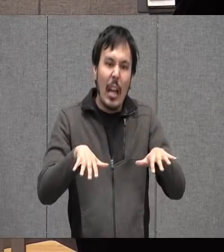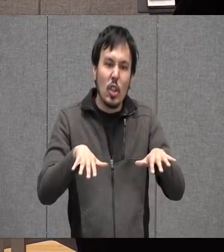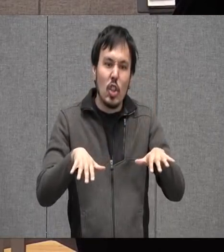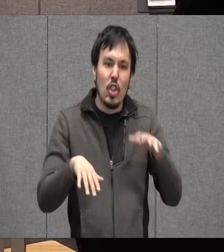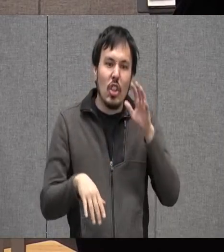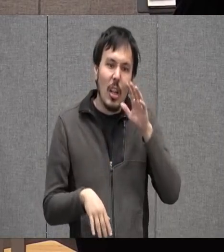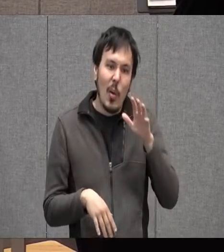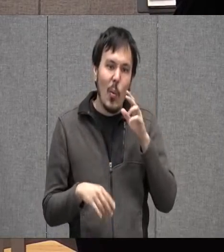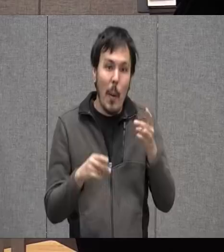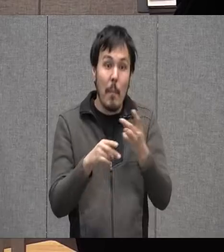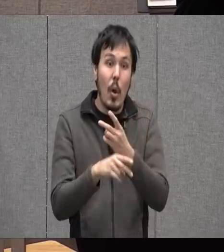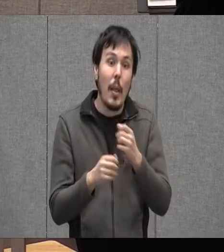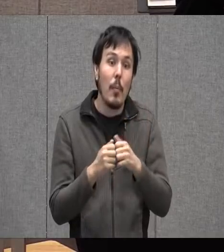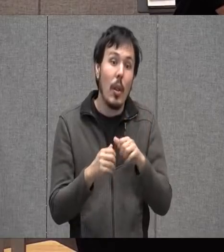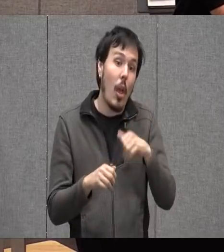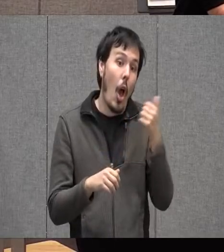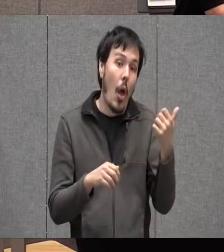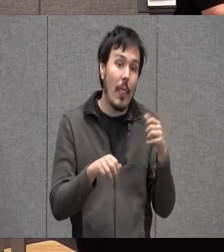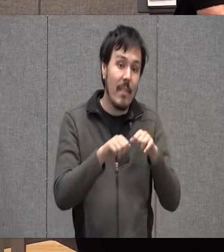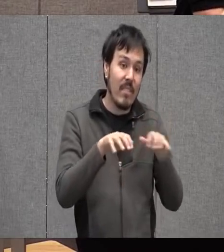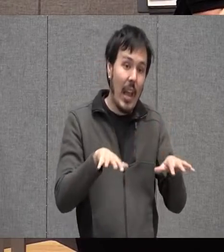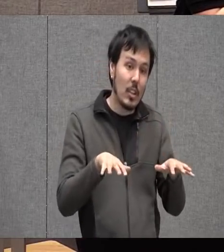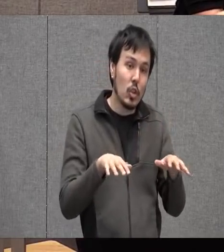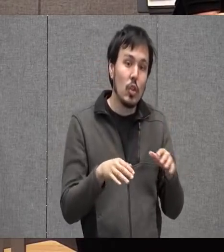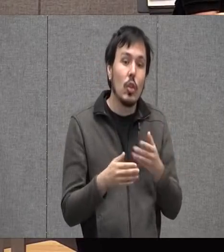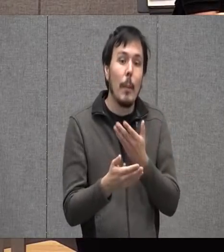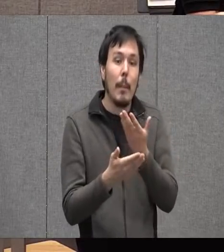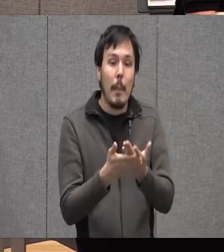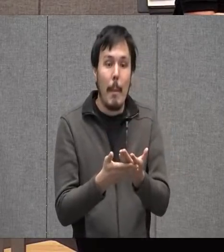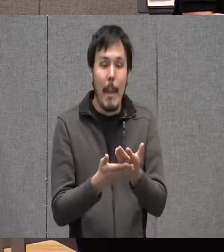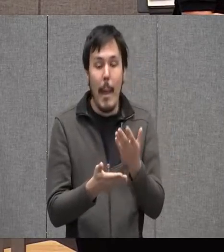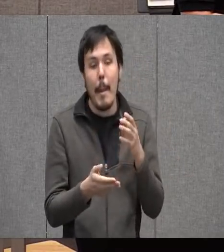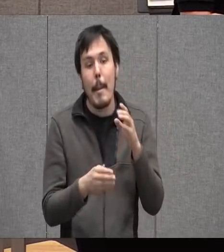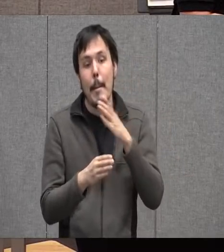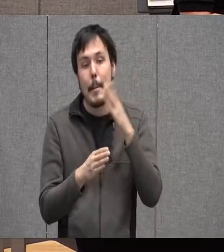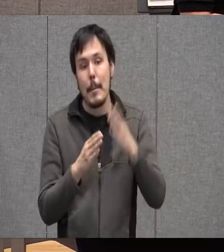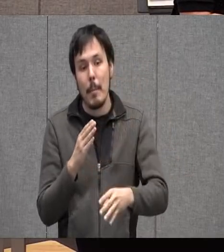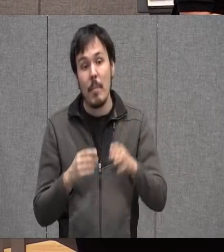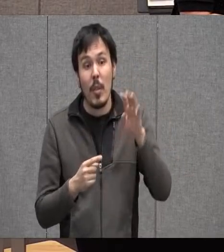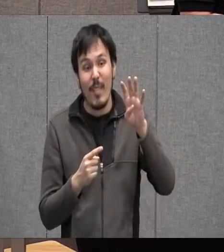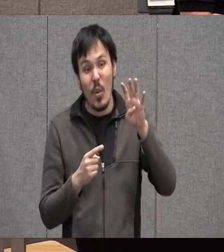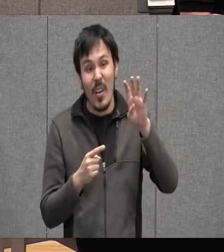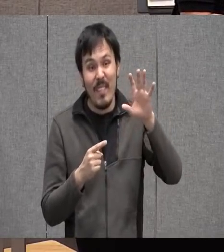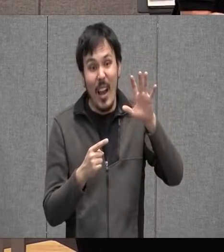with the other factor to get the product. So I would say if the product is 45 that means